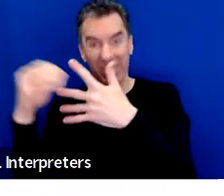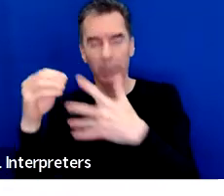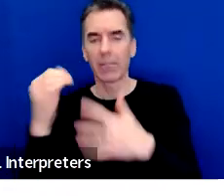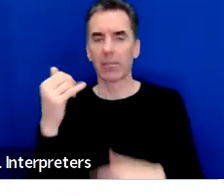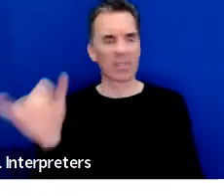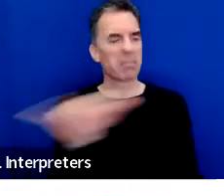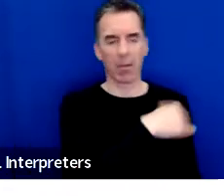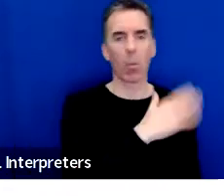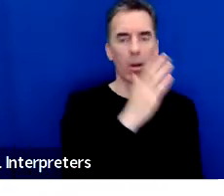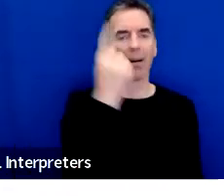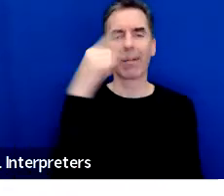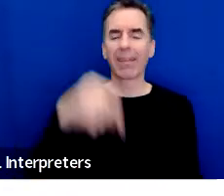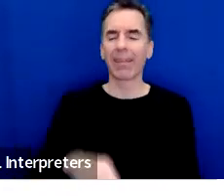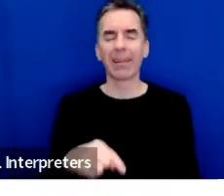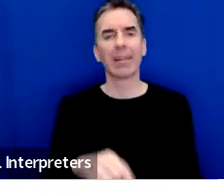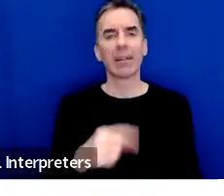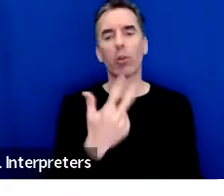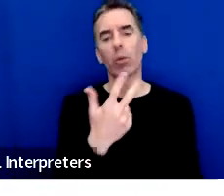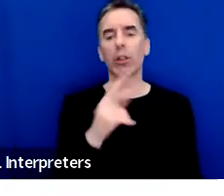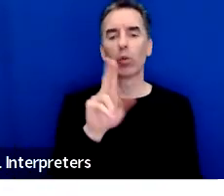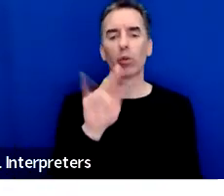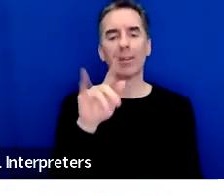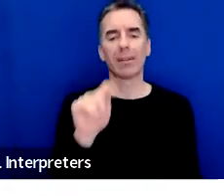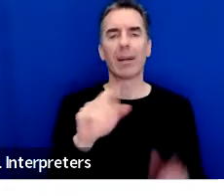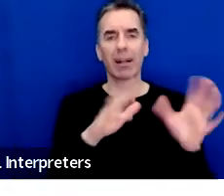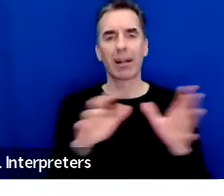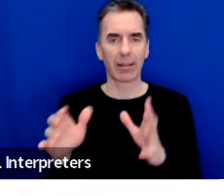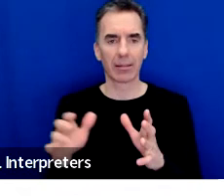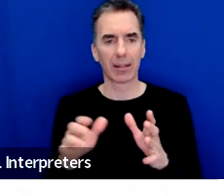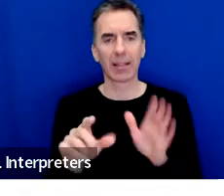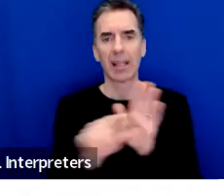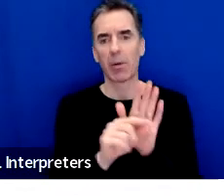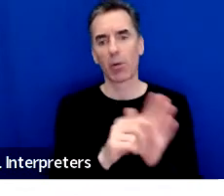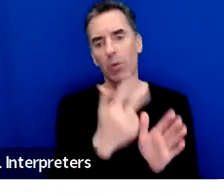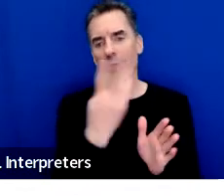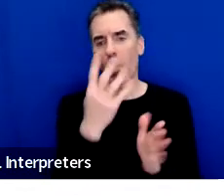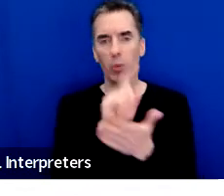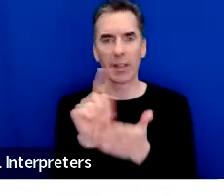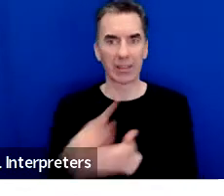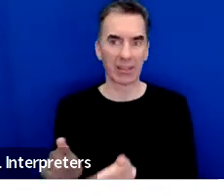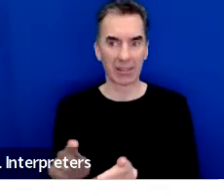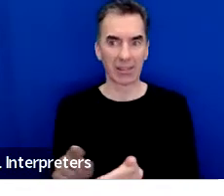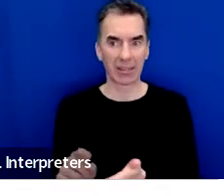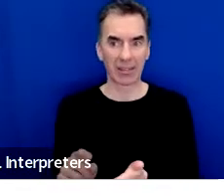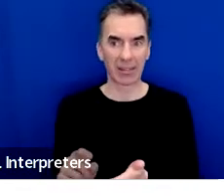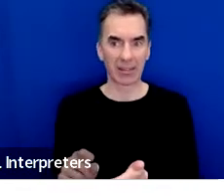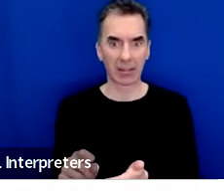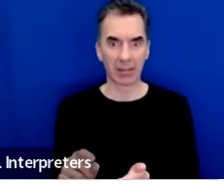and this is like one assignment out of like three or four for the week. I'm not going to, you know, require them to watch it